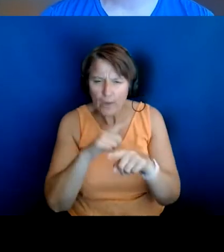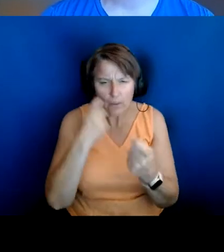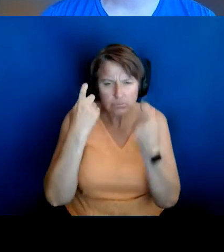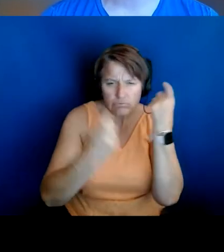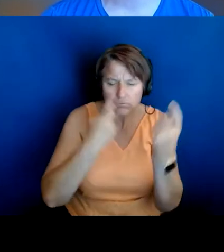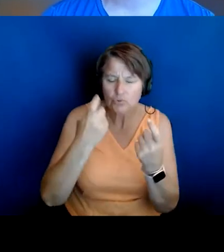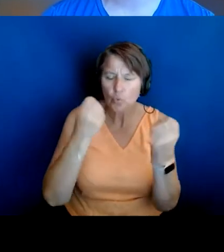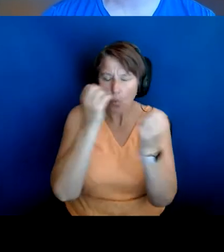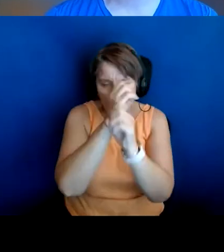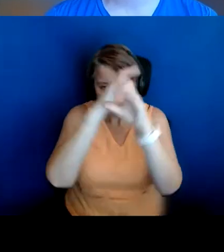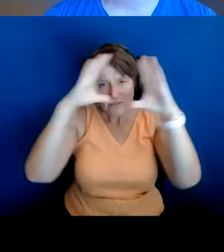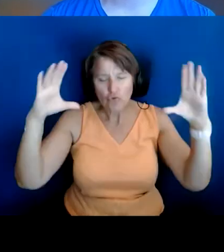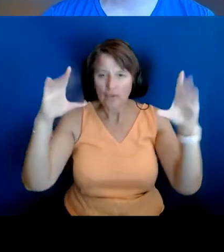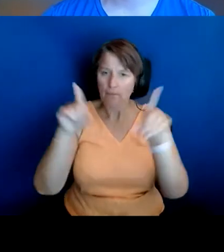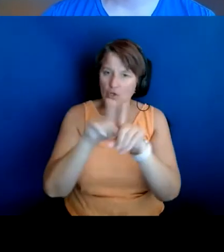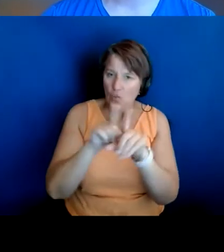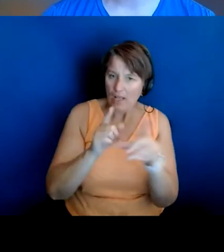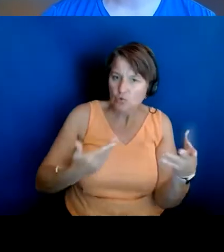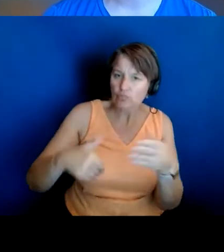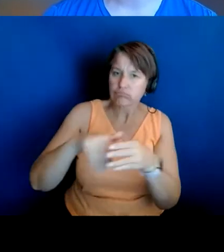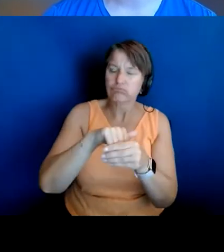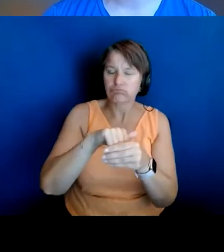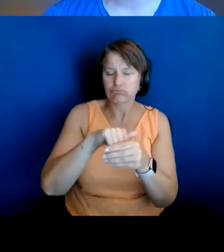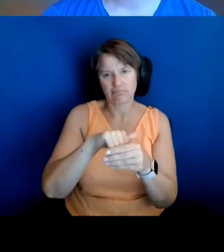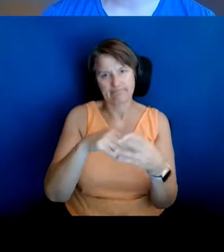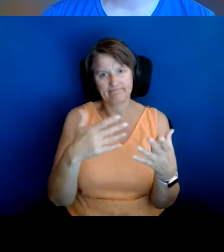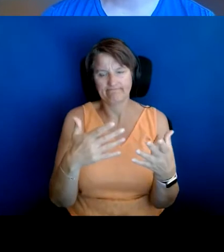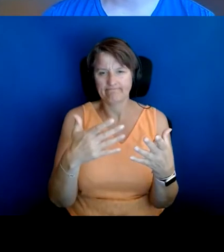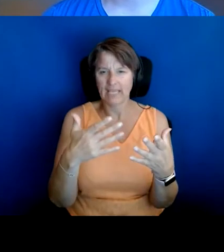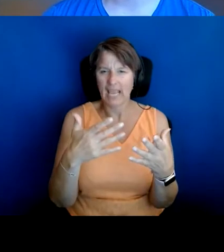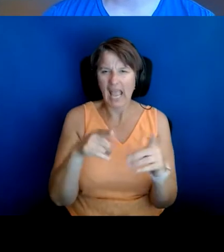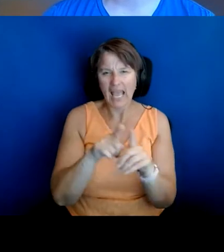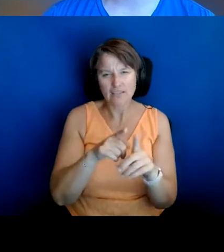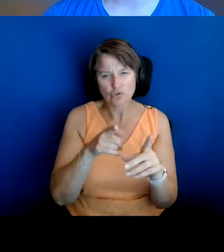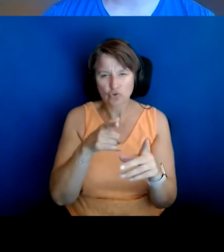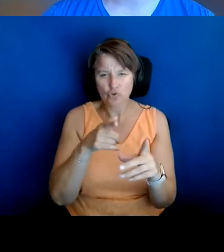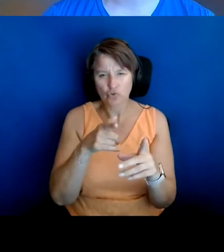but also, to participate in and initiate change in the places we live.